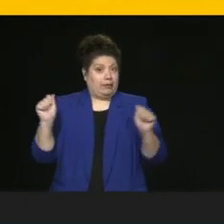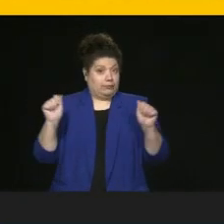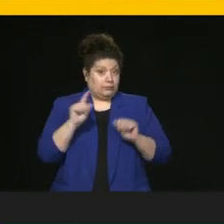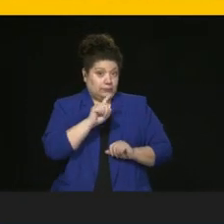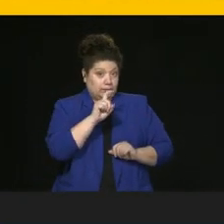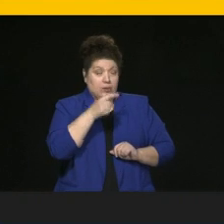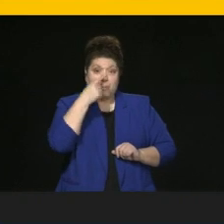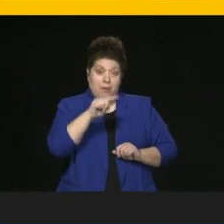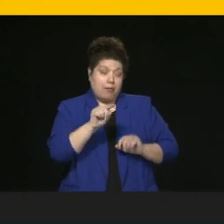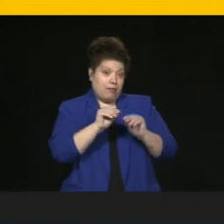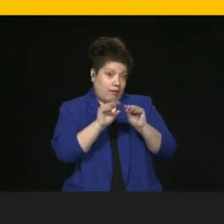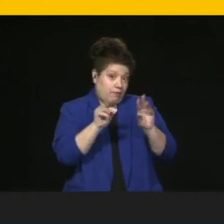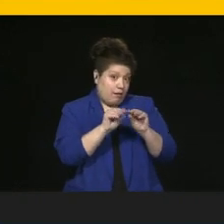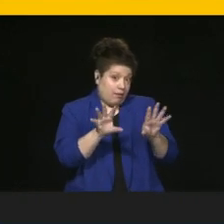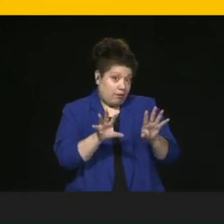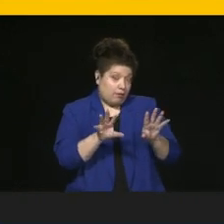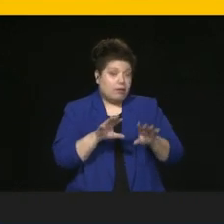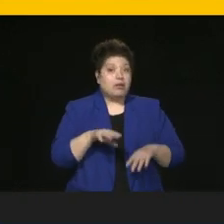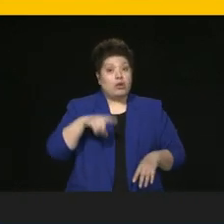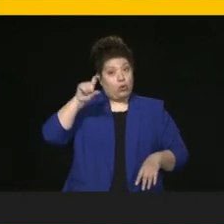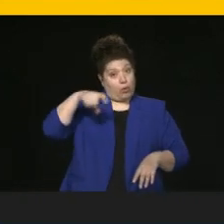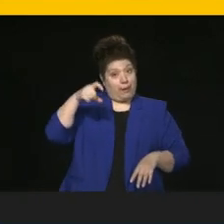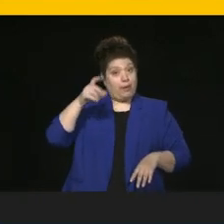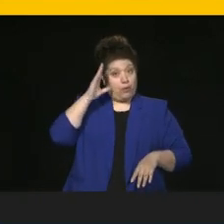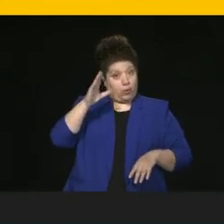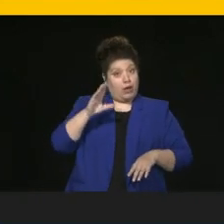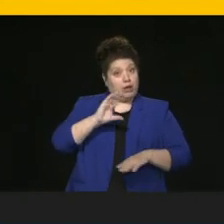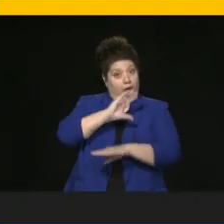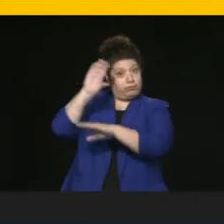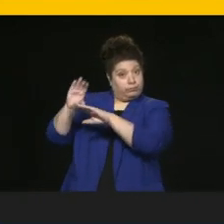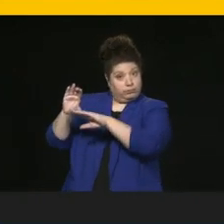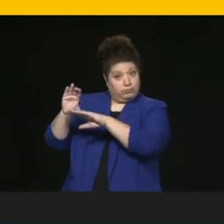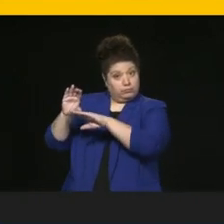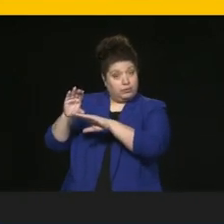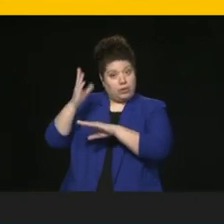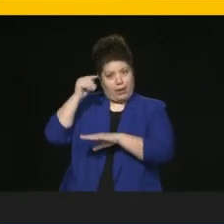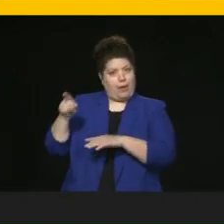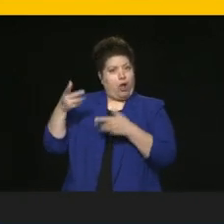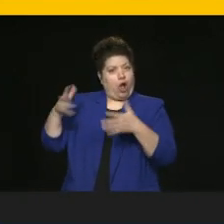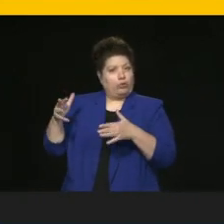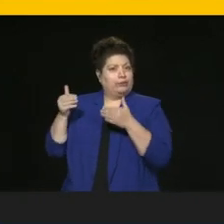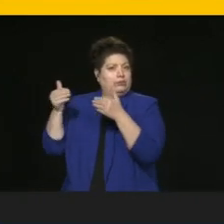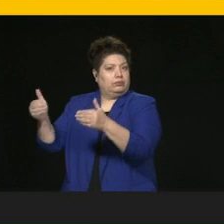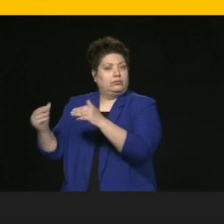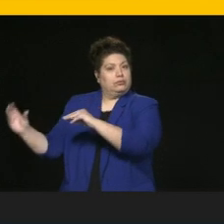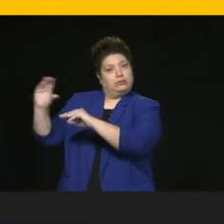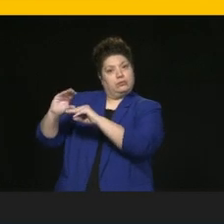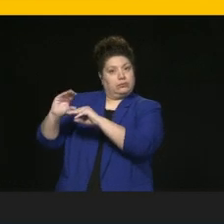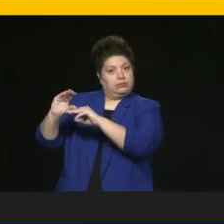IS IT ONLY HEALTH SECTOR? CAN YOU CLARIFY?